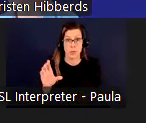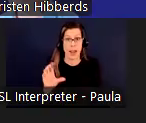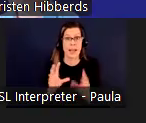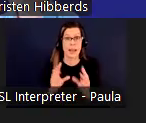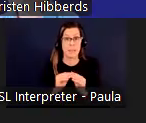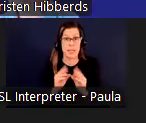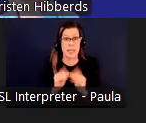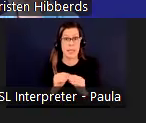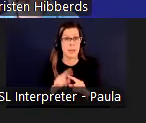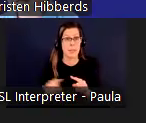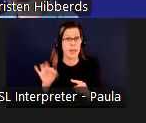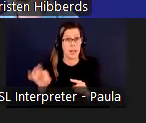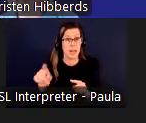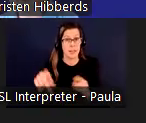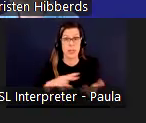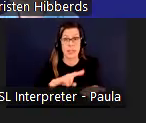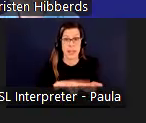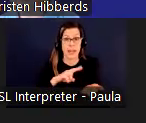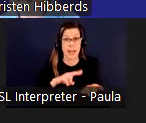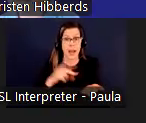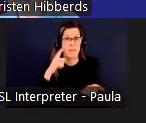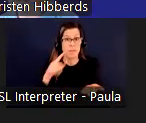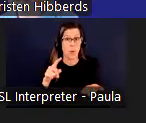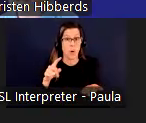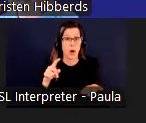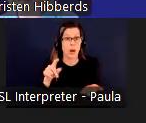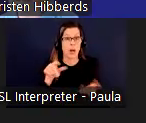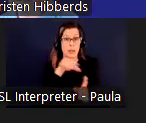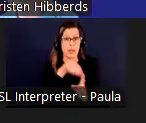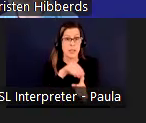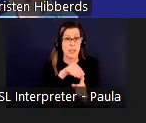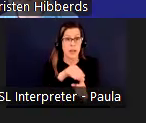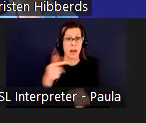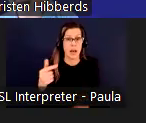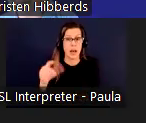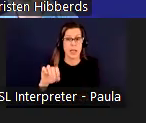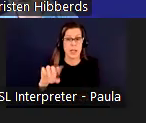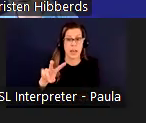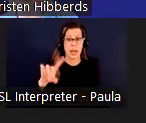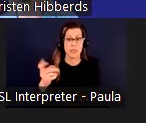But if you're signed up for notifications on Gov delivery or delivery Gov for racks,